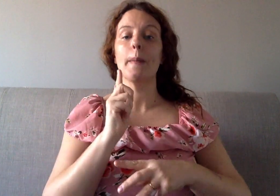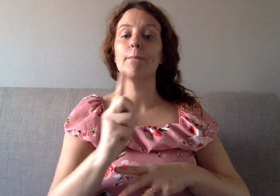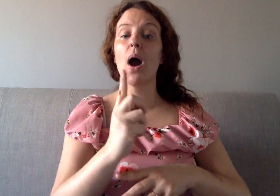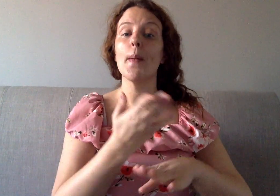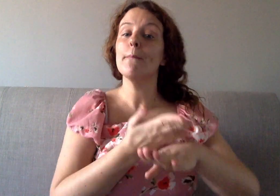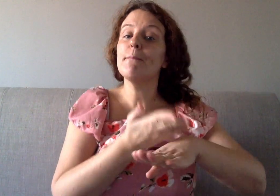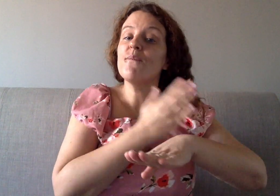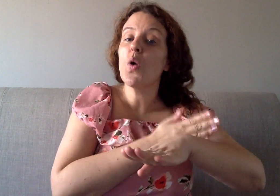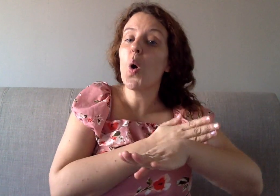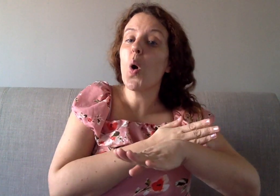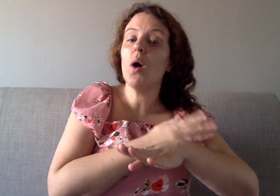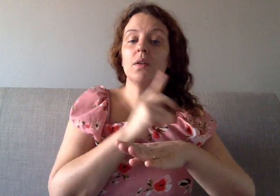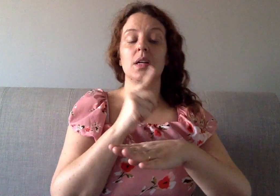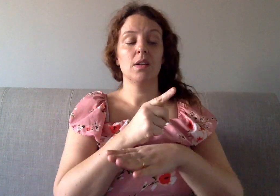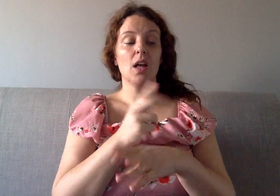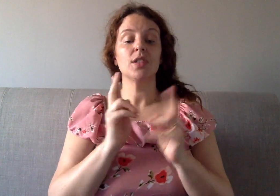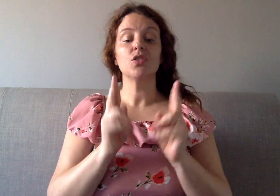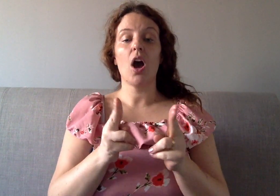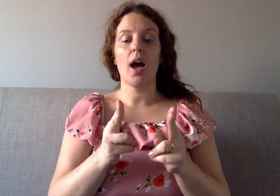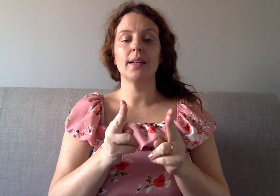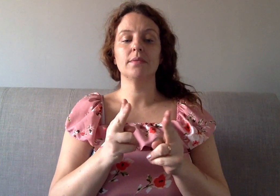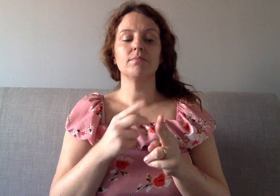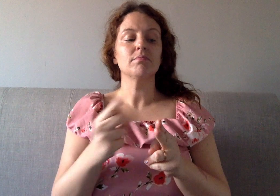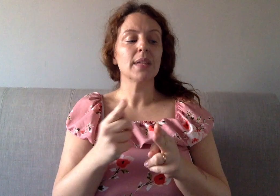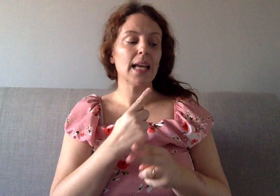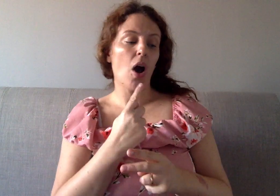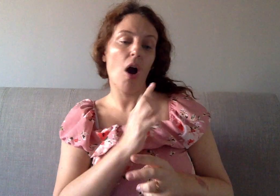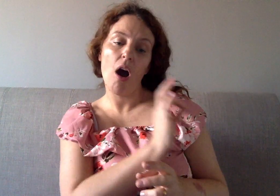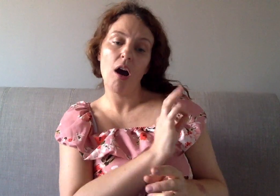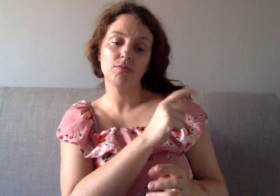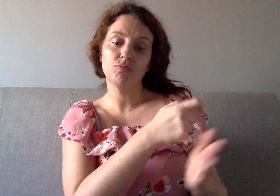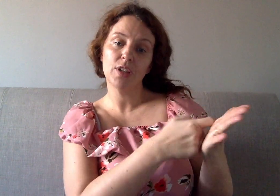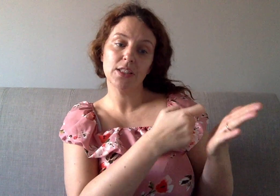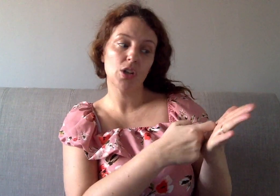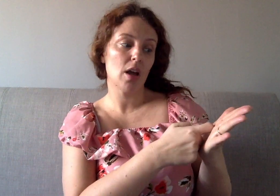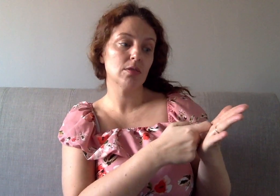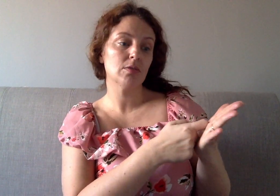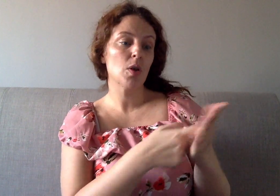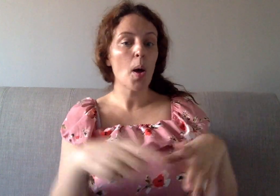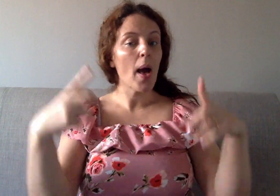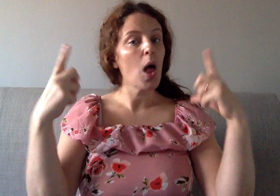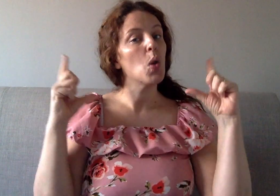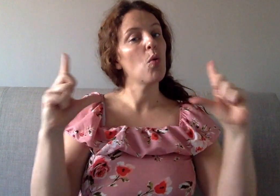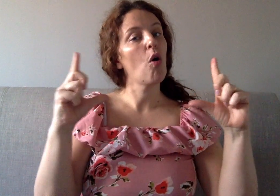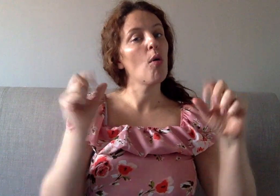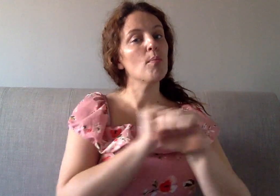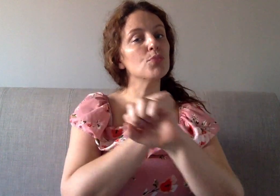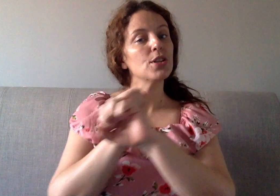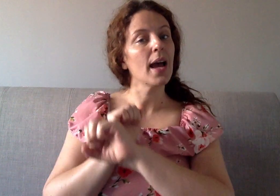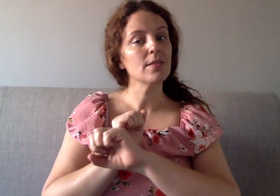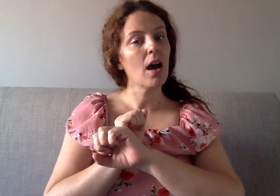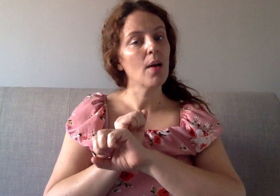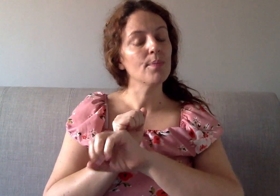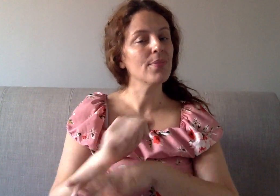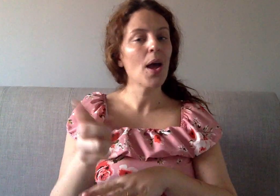But before he died he asked Richard to be Lord Protector.